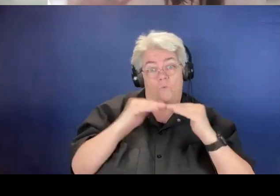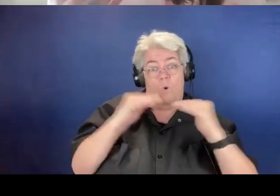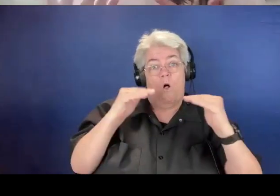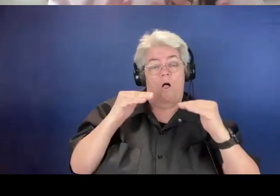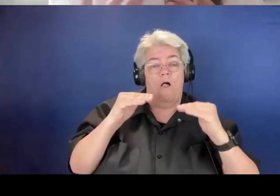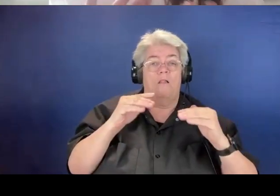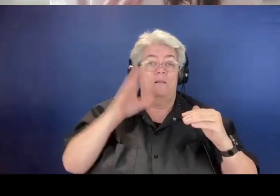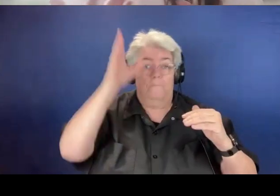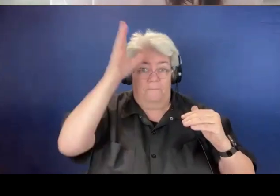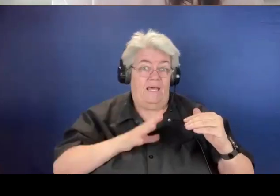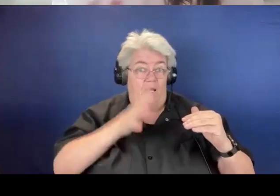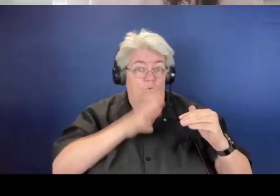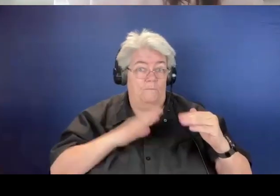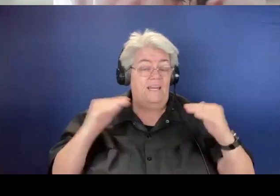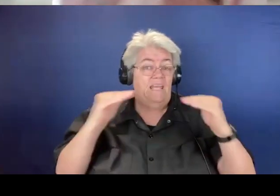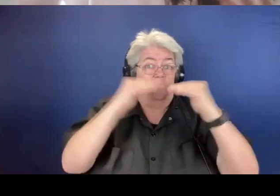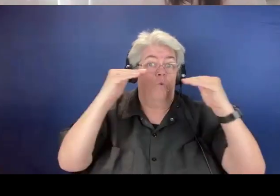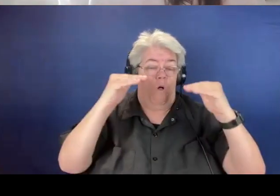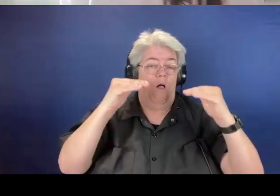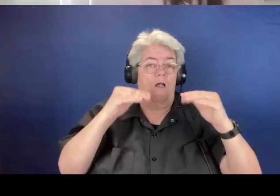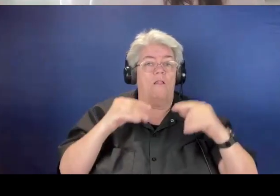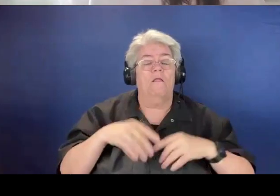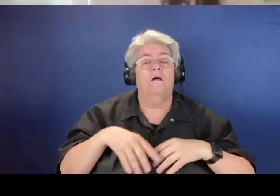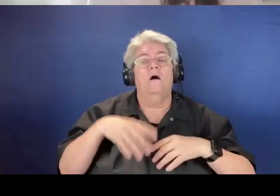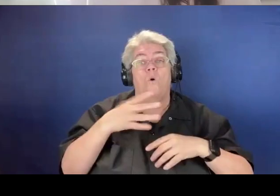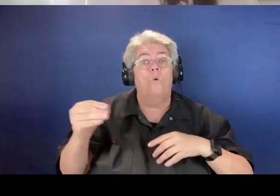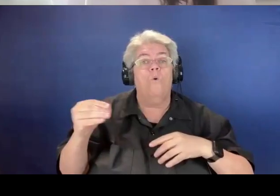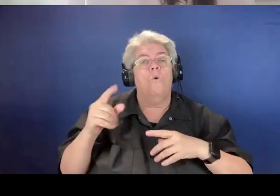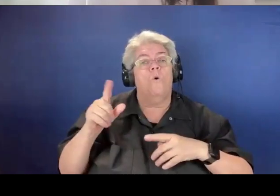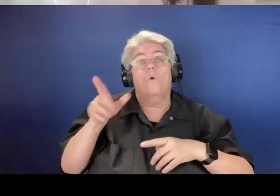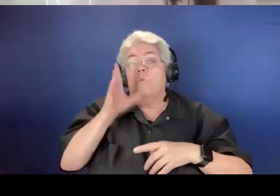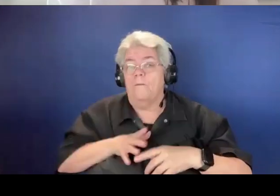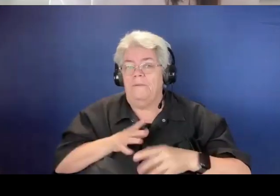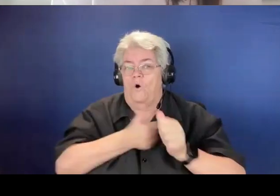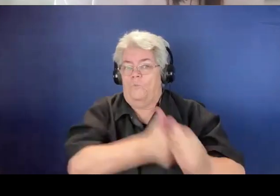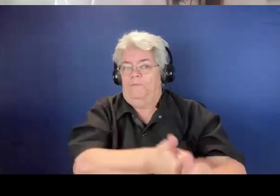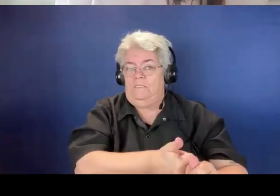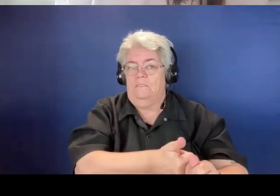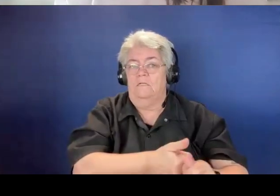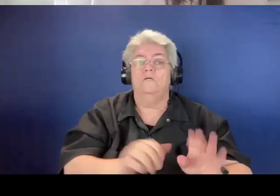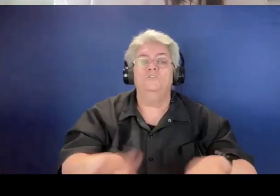that can impact their interactions, especially if we're doing play-based therapy, for example.